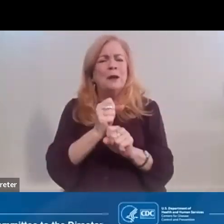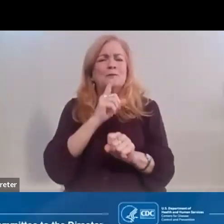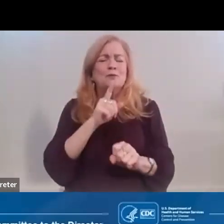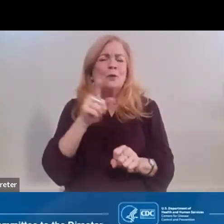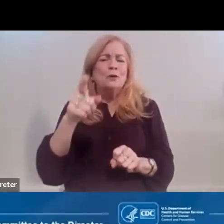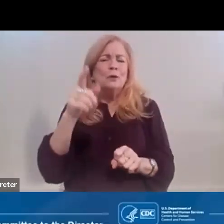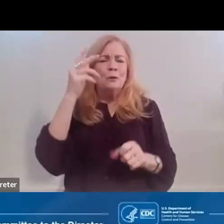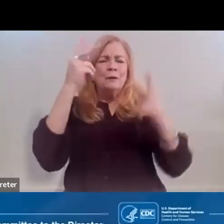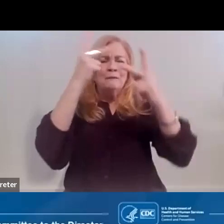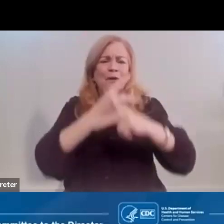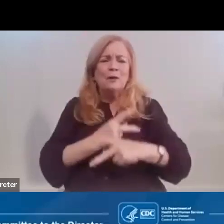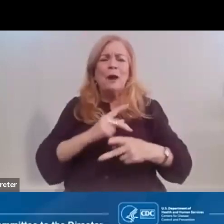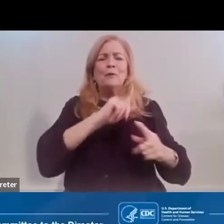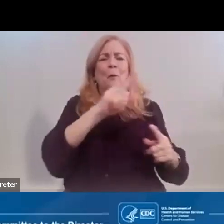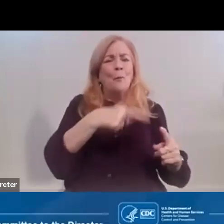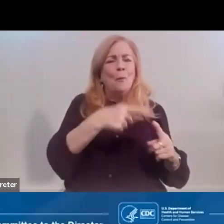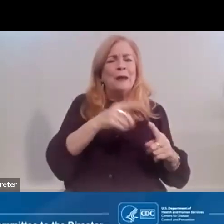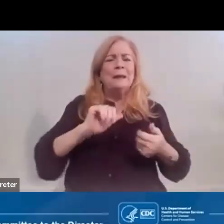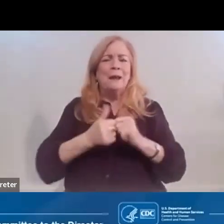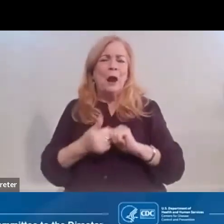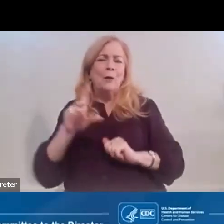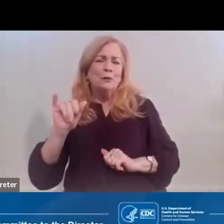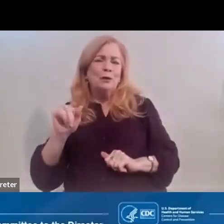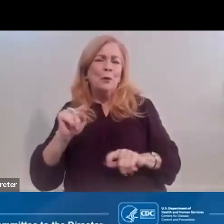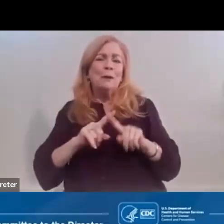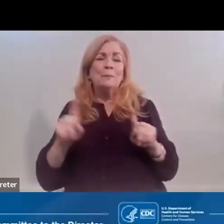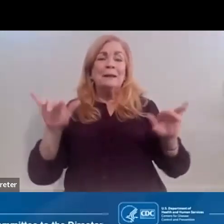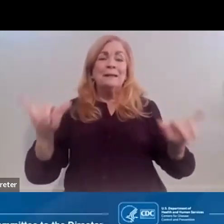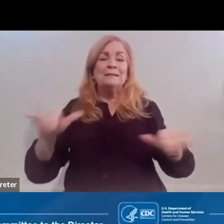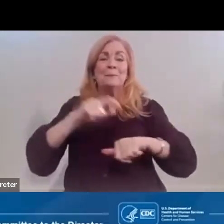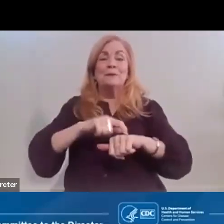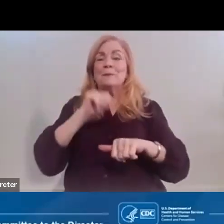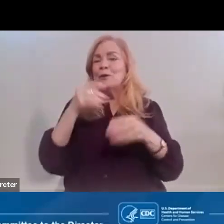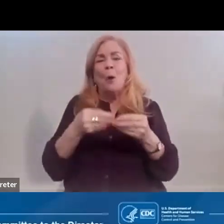and how you do it, but in the meantime, please don't lose your focus. Yeah.